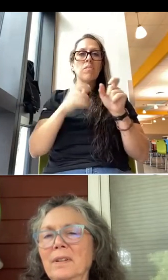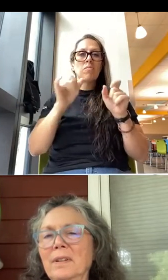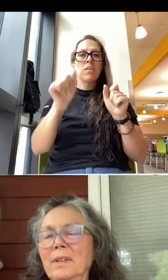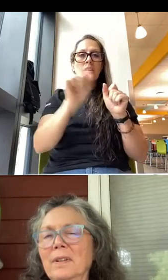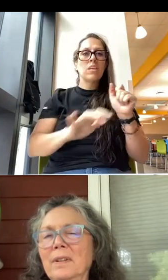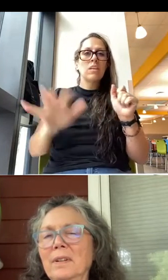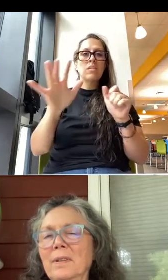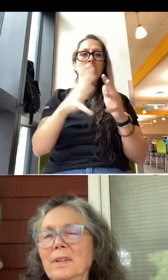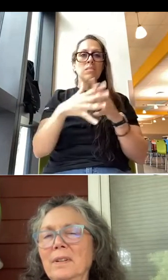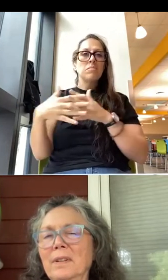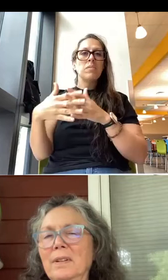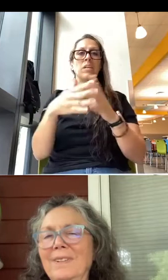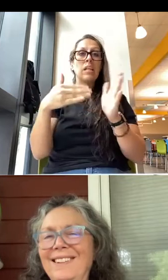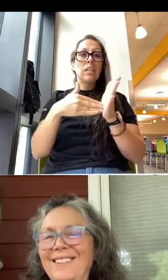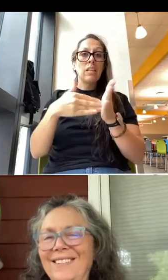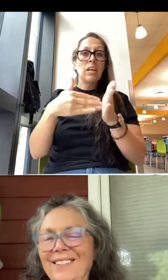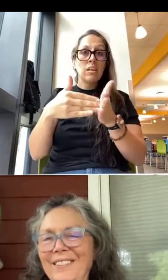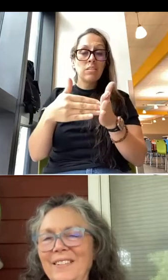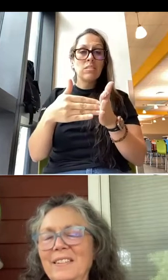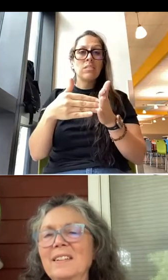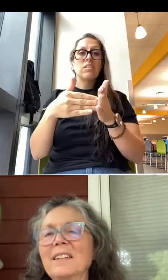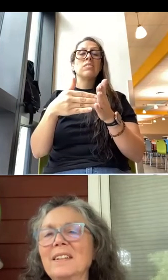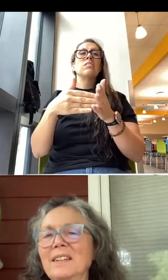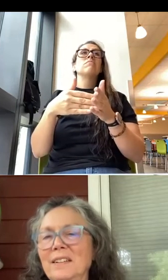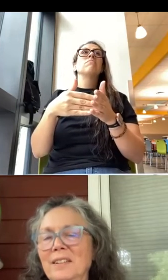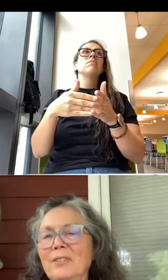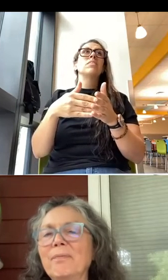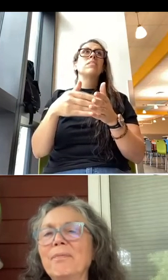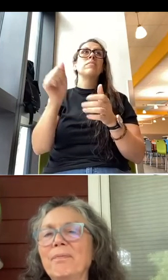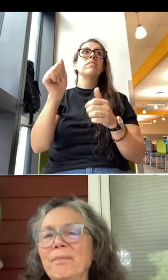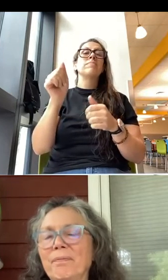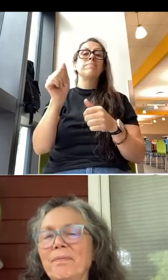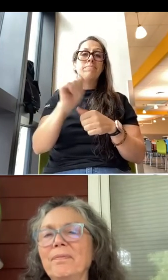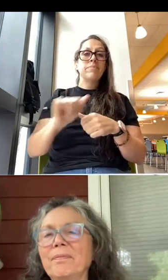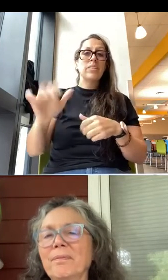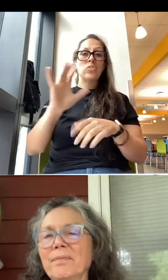that the thousand Asian American cultures and experiences, have been very very